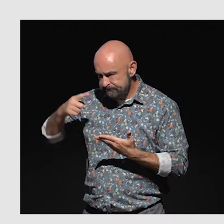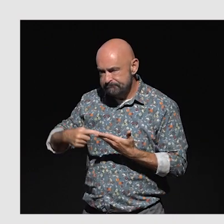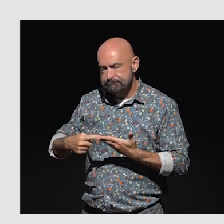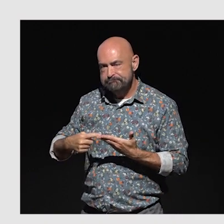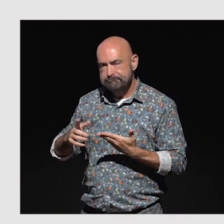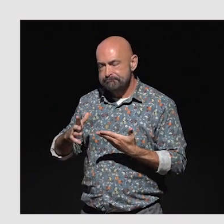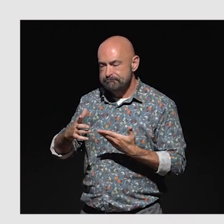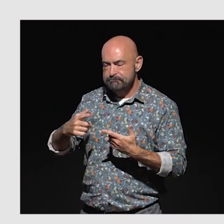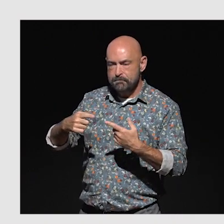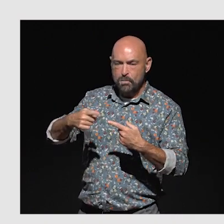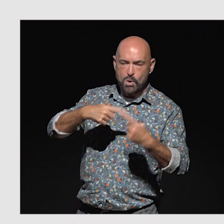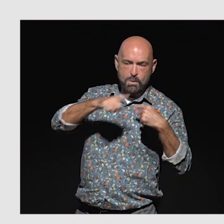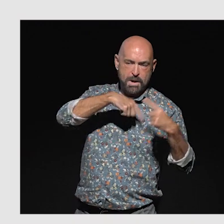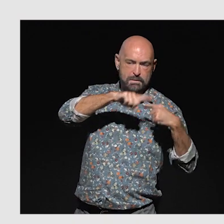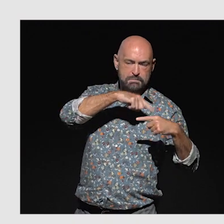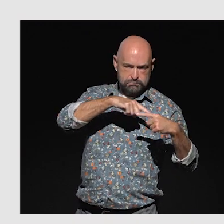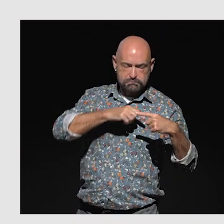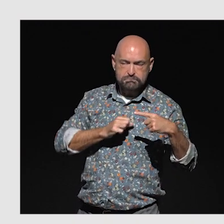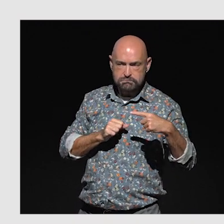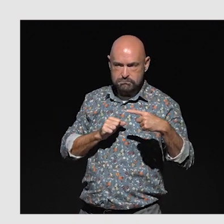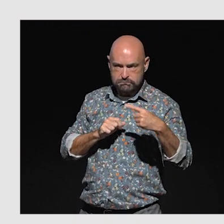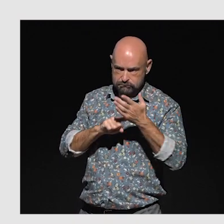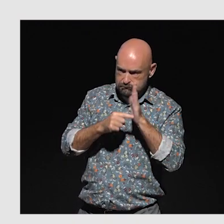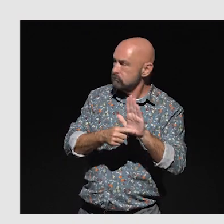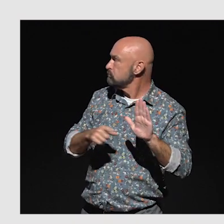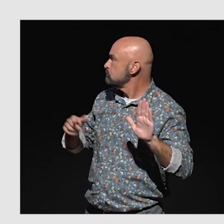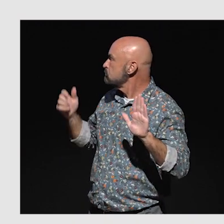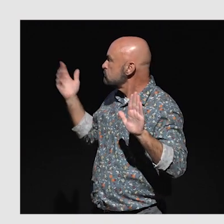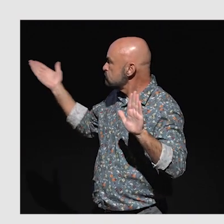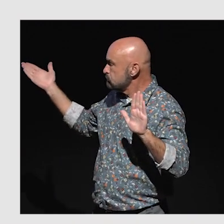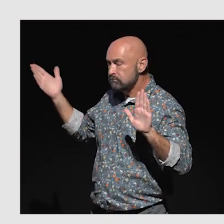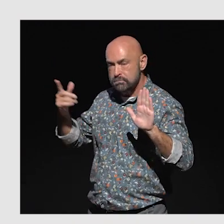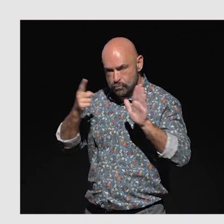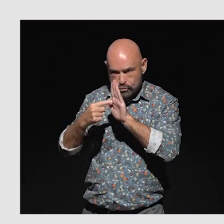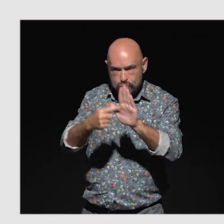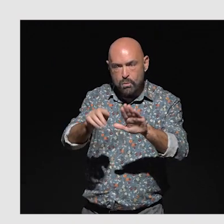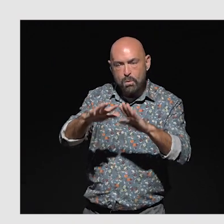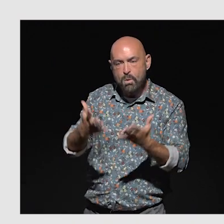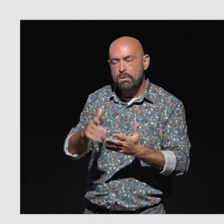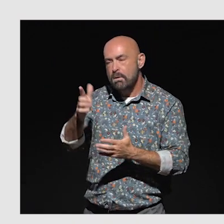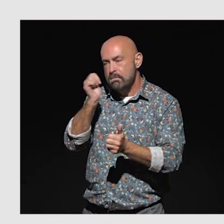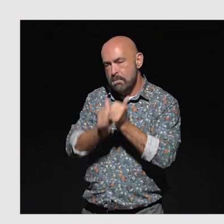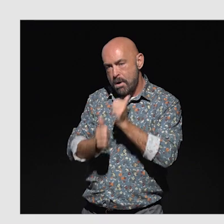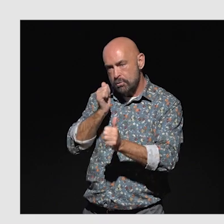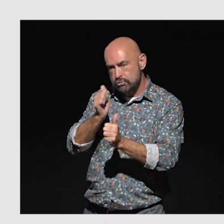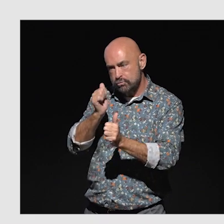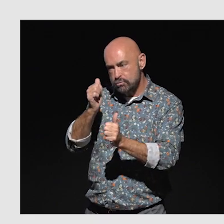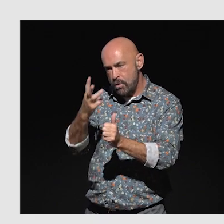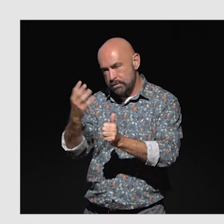go back and reveal this painting to the world in March of '36